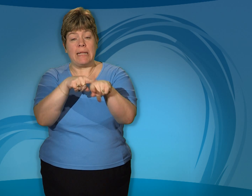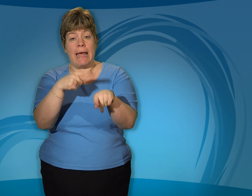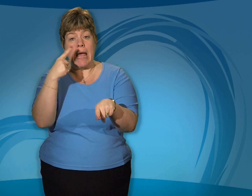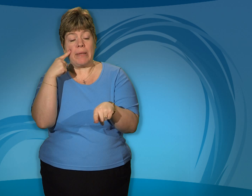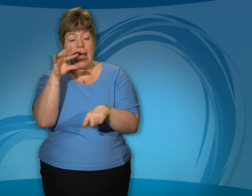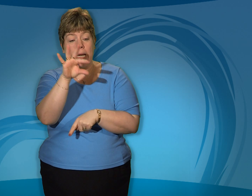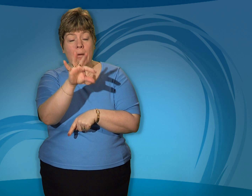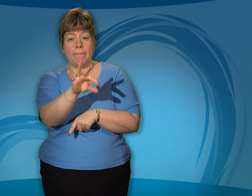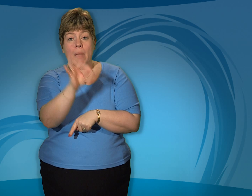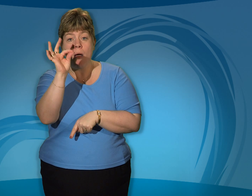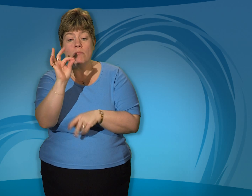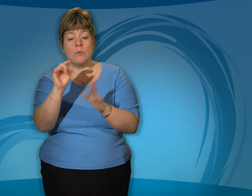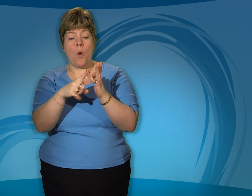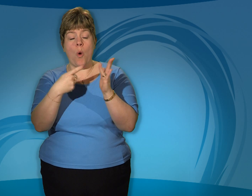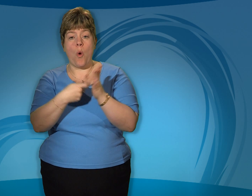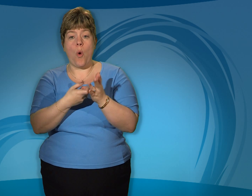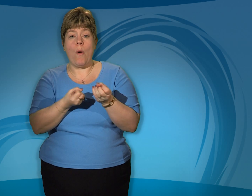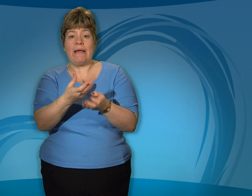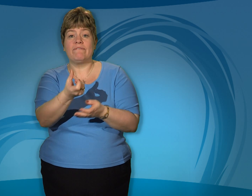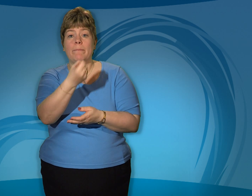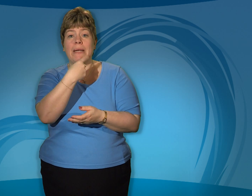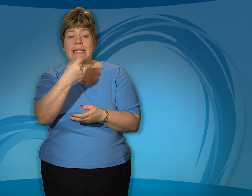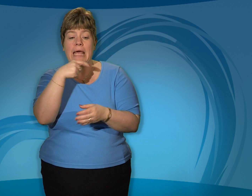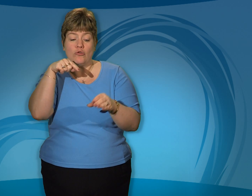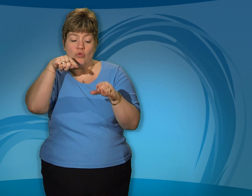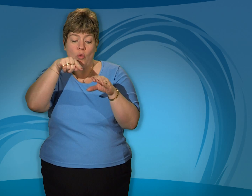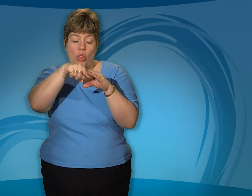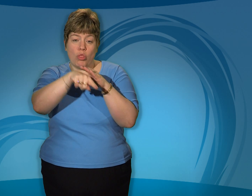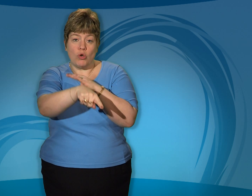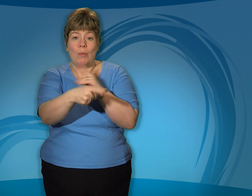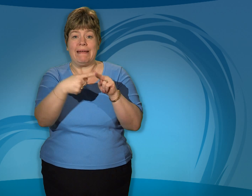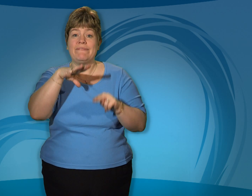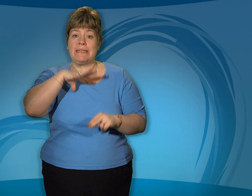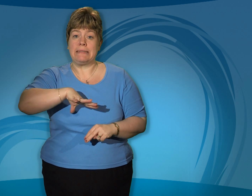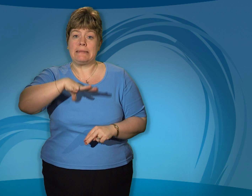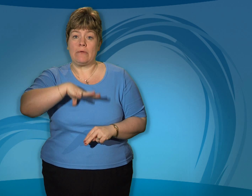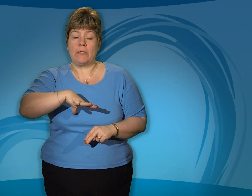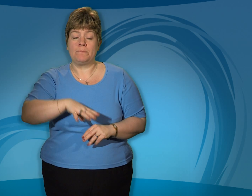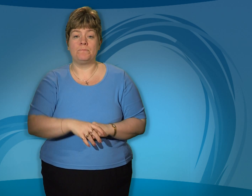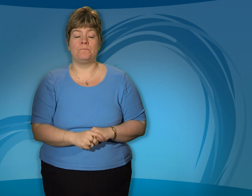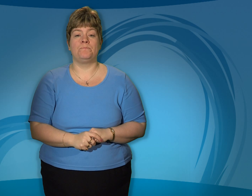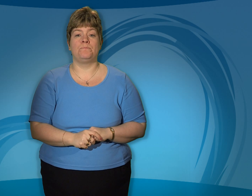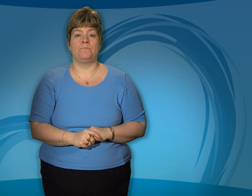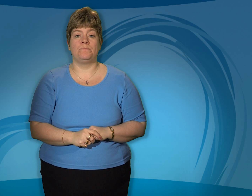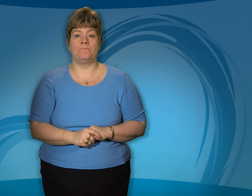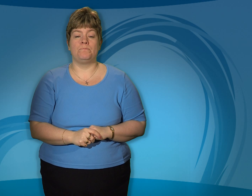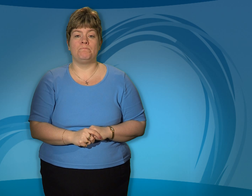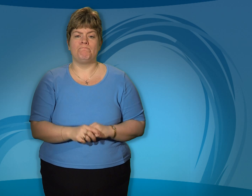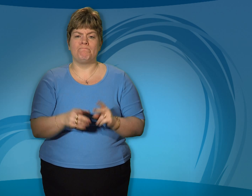We can take biopsies, or give medication via the scope if necessary.